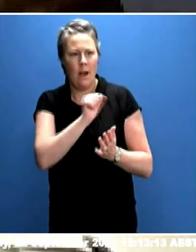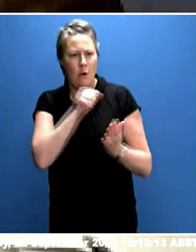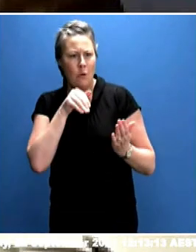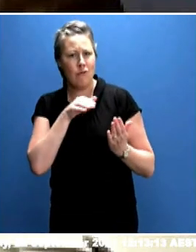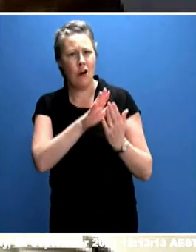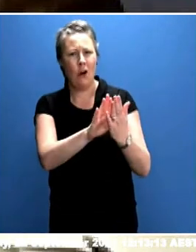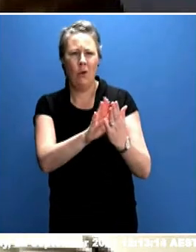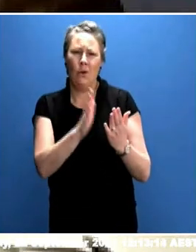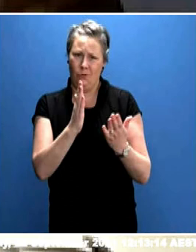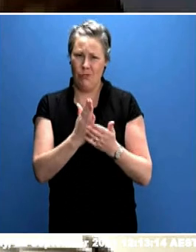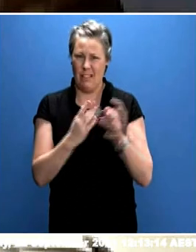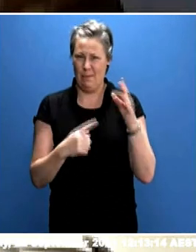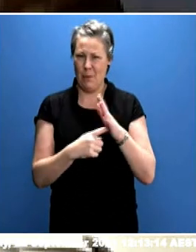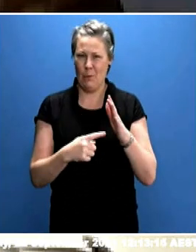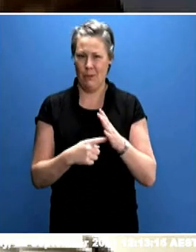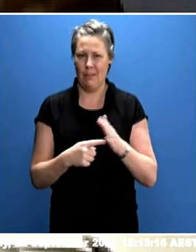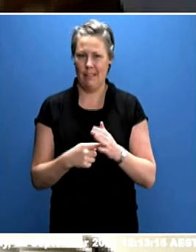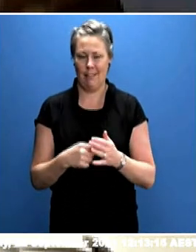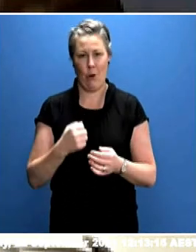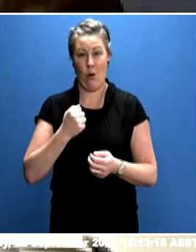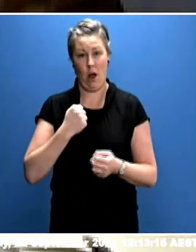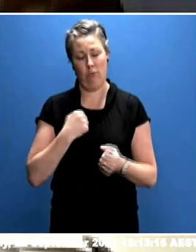can't be underestimated, and my strong view is